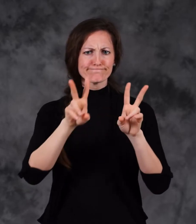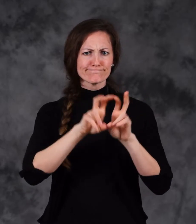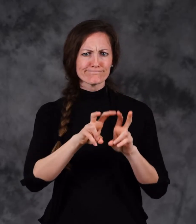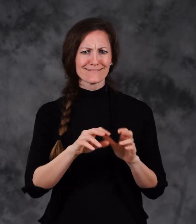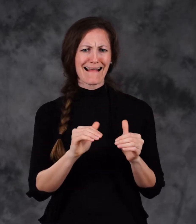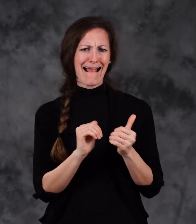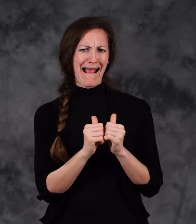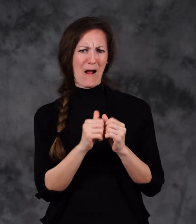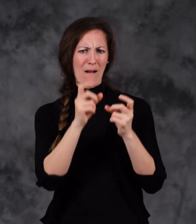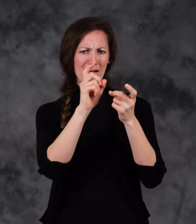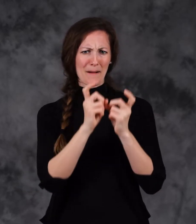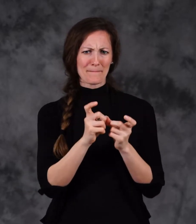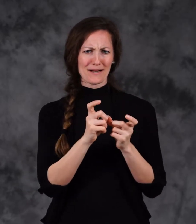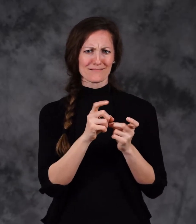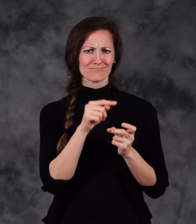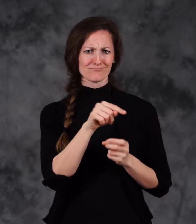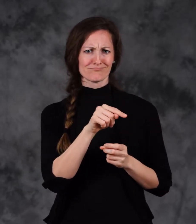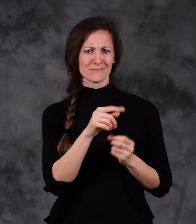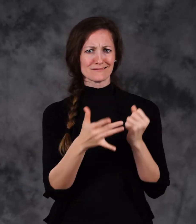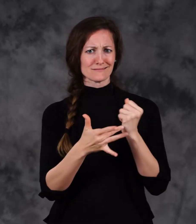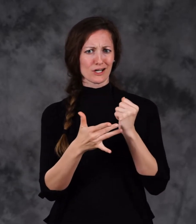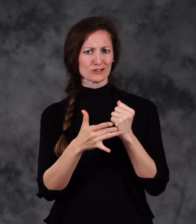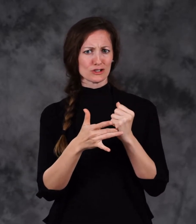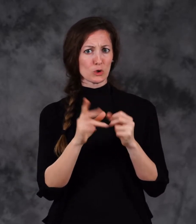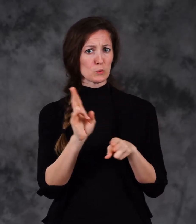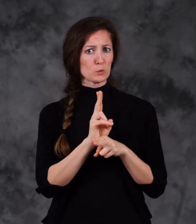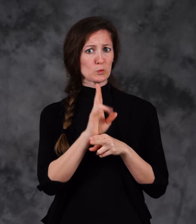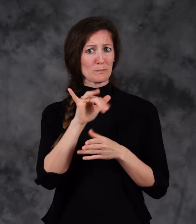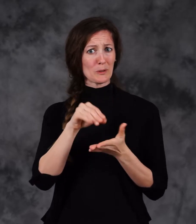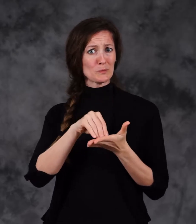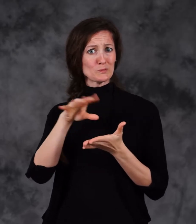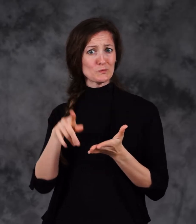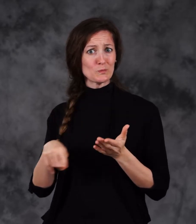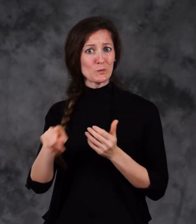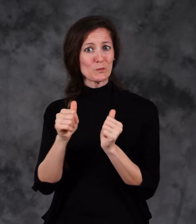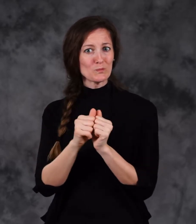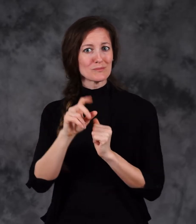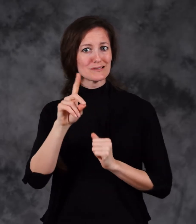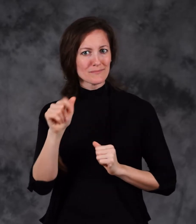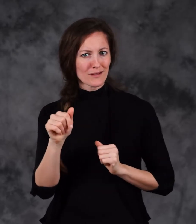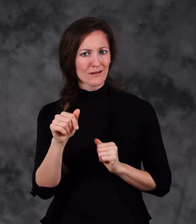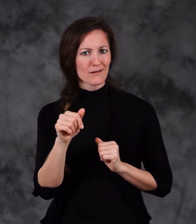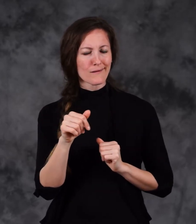of how assistive technology is used by students with disabilities.